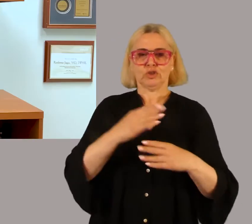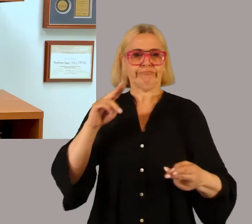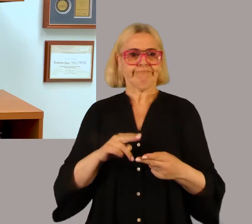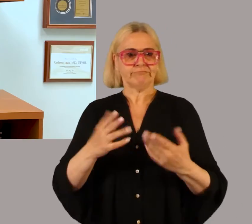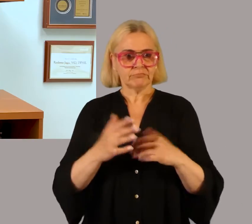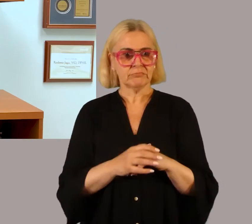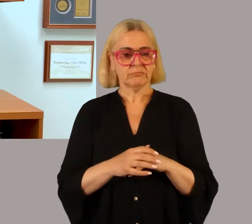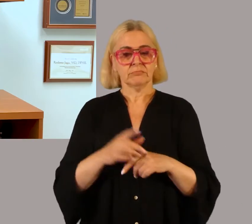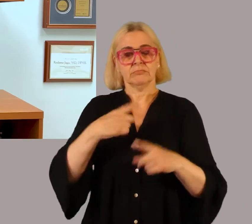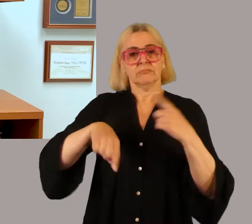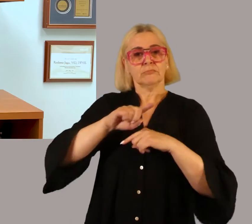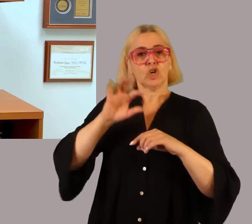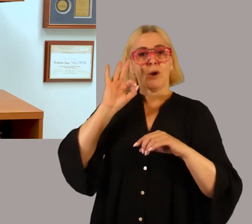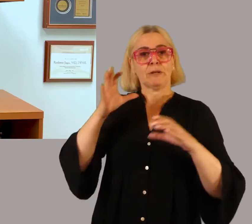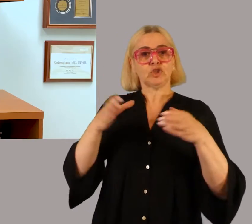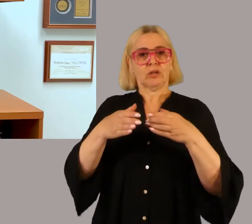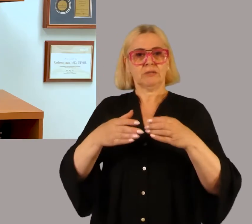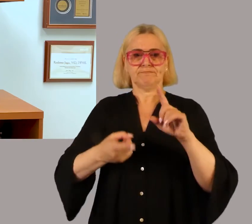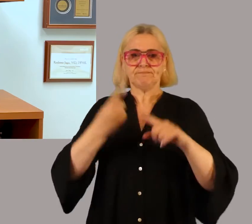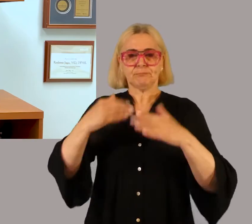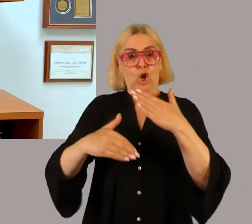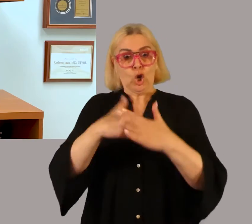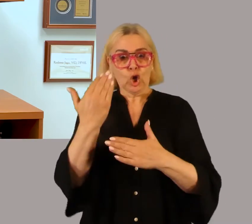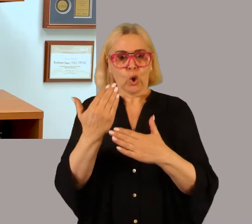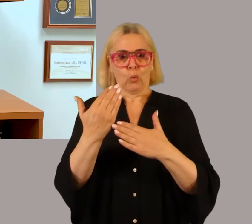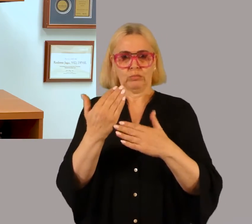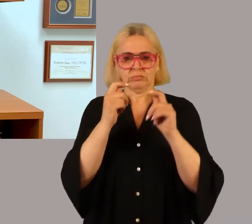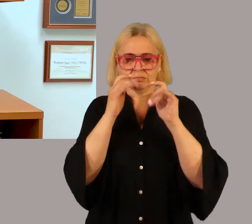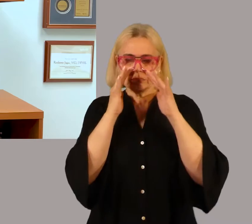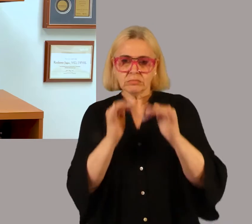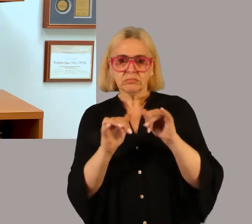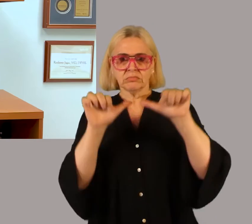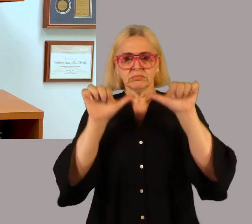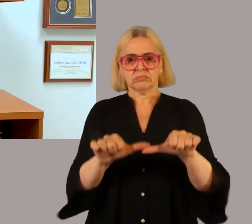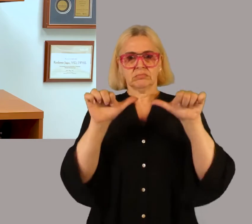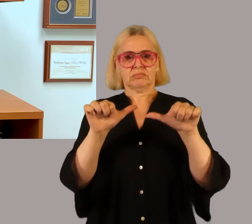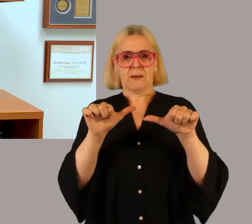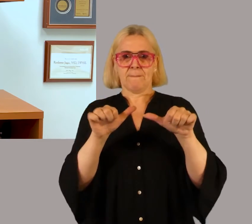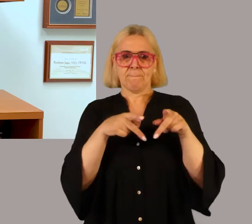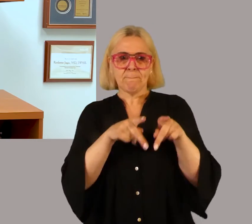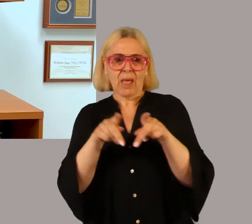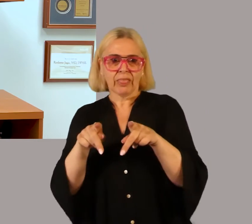Our Commission calls for new and validated tools to capture the myriad of costs and